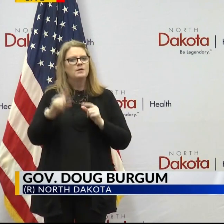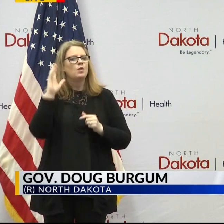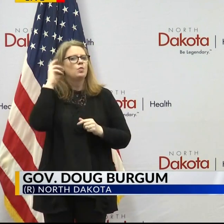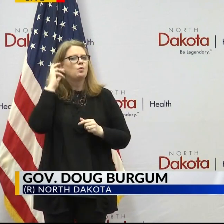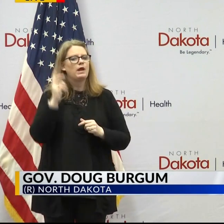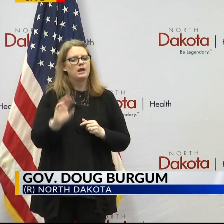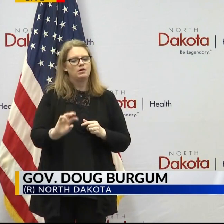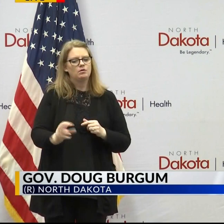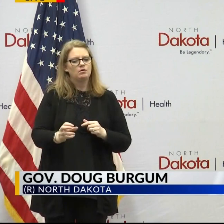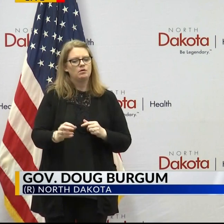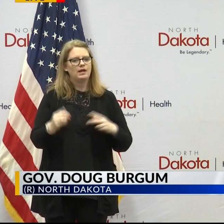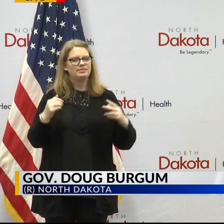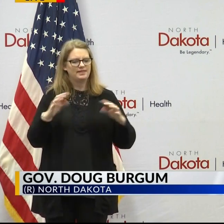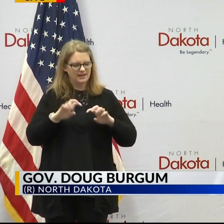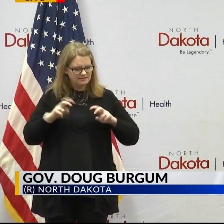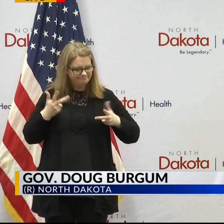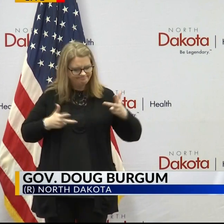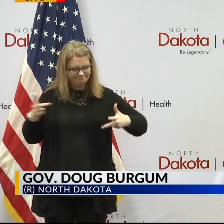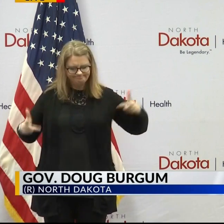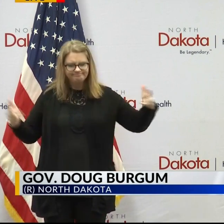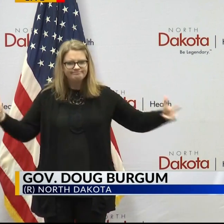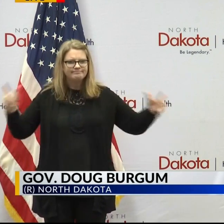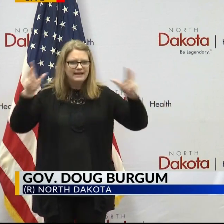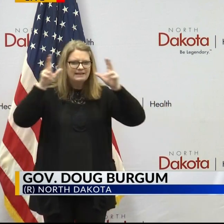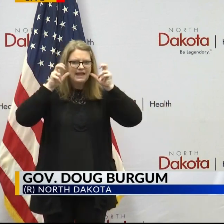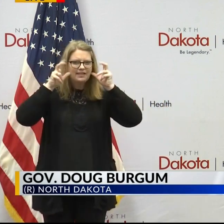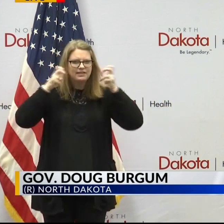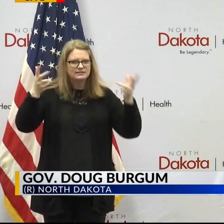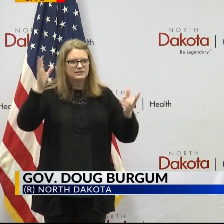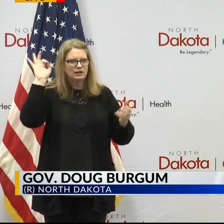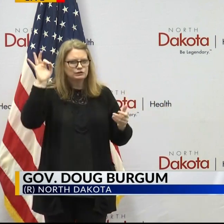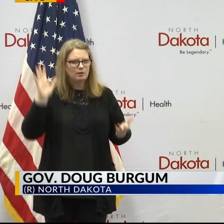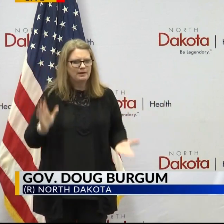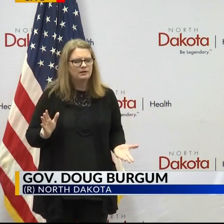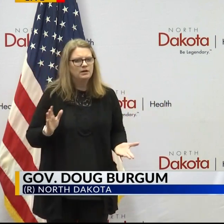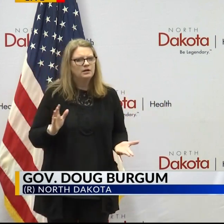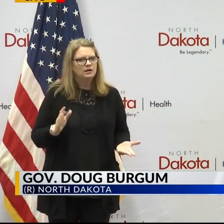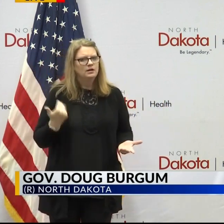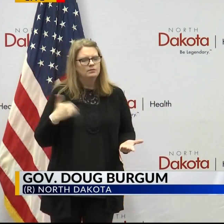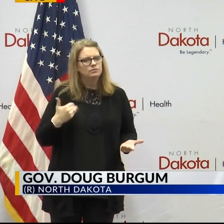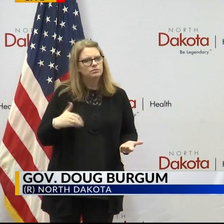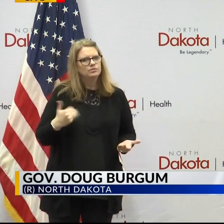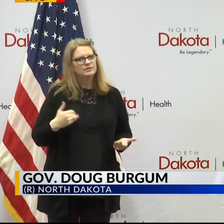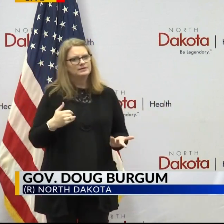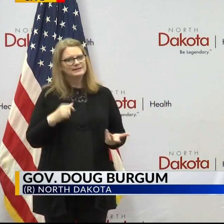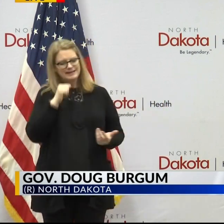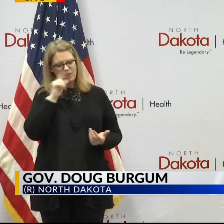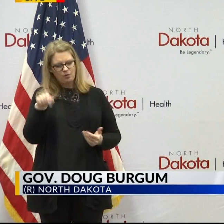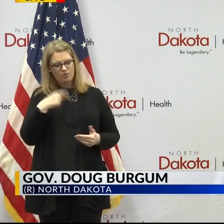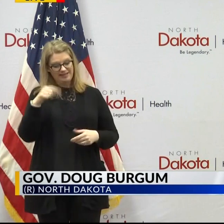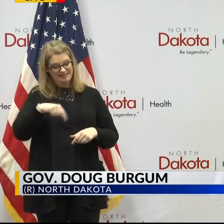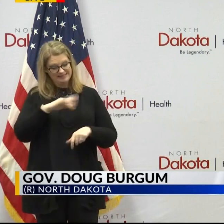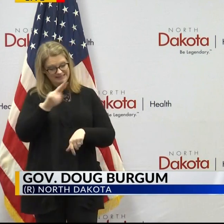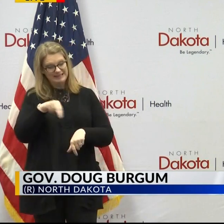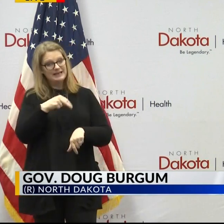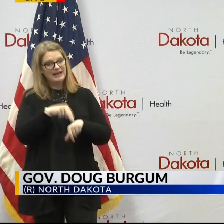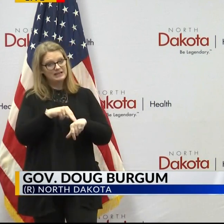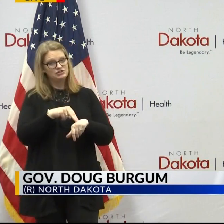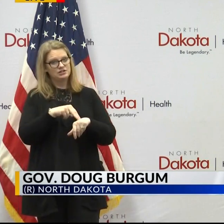ON SOCIAL MEDIA OR PARKING LOT SERVICES WHERE PEOPLE STAIN THEIR CARS BUT TUNE INTO THE SAME RADIO FREQUENCY TO HEAR THE PASTOR.